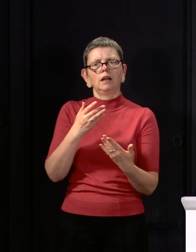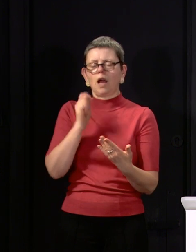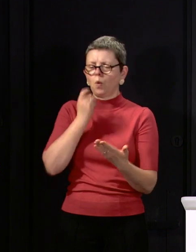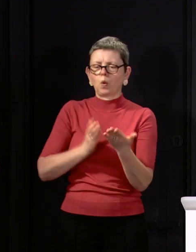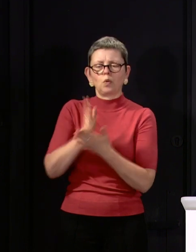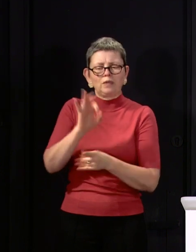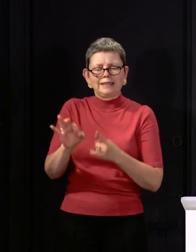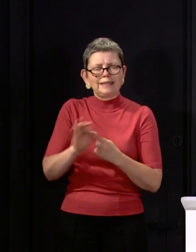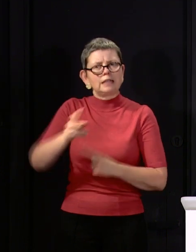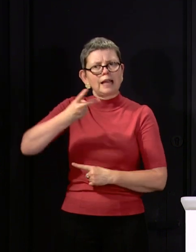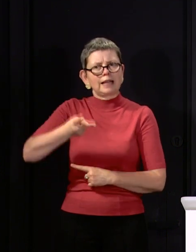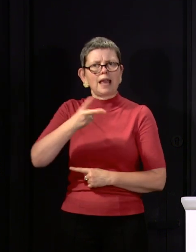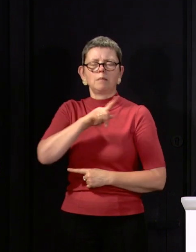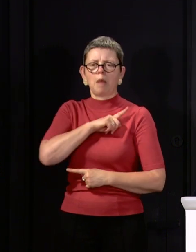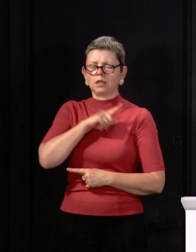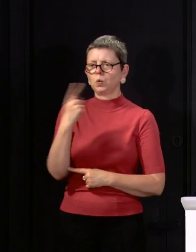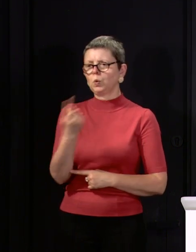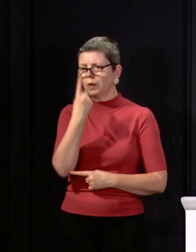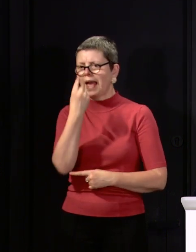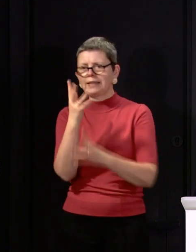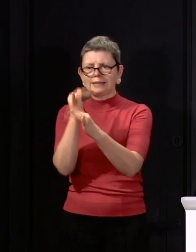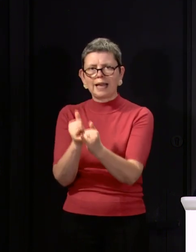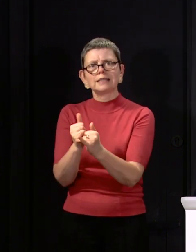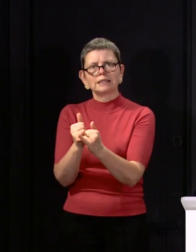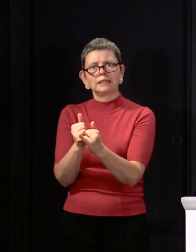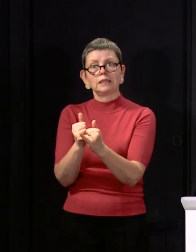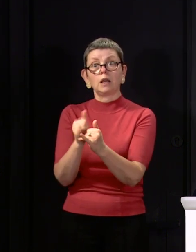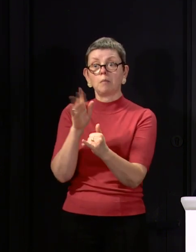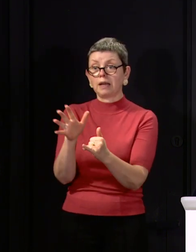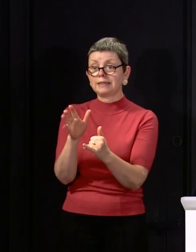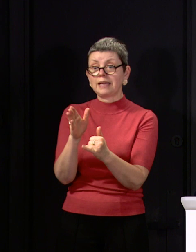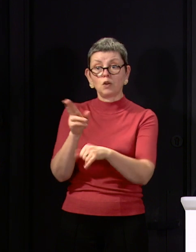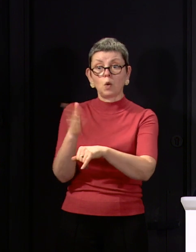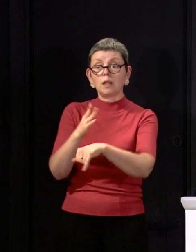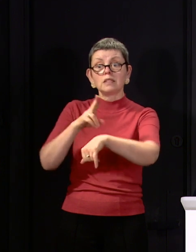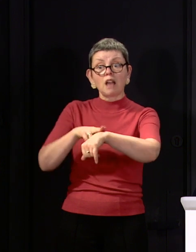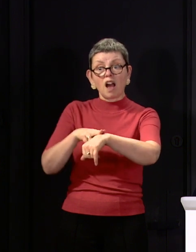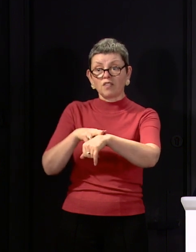that again, staff who are asymptomatic to be tested is so that we can make sure that